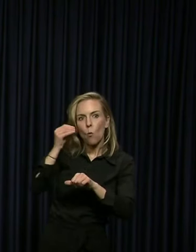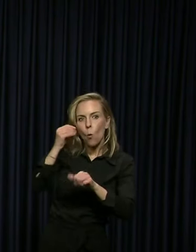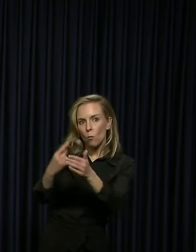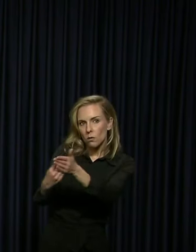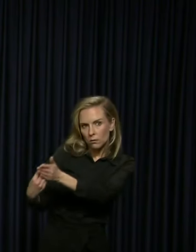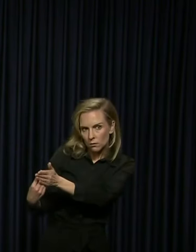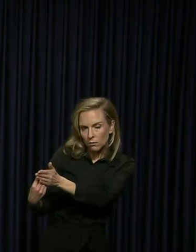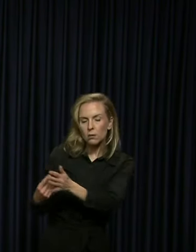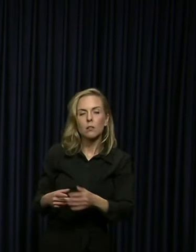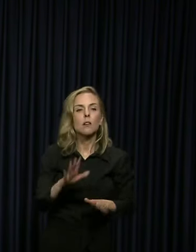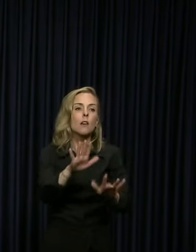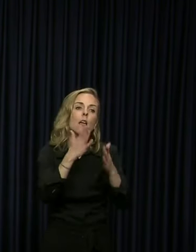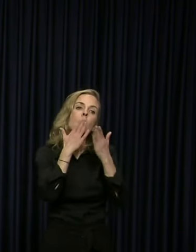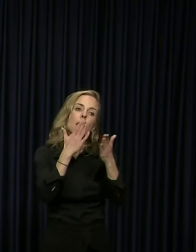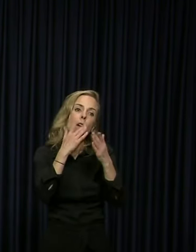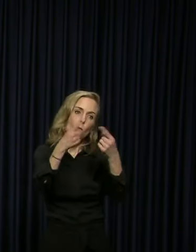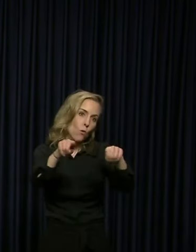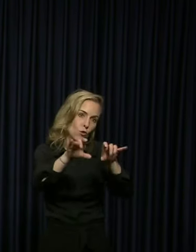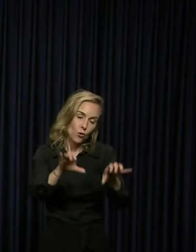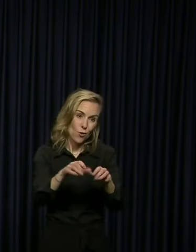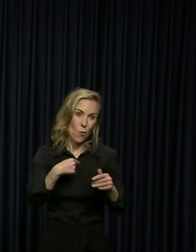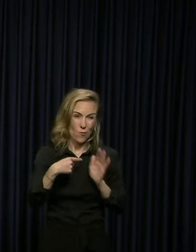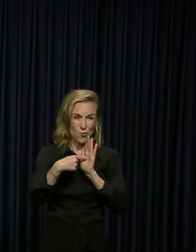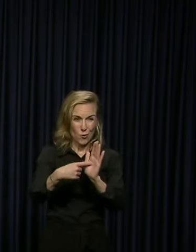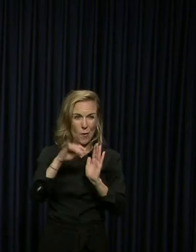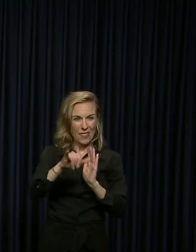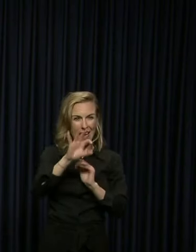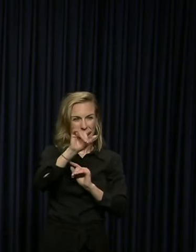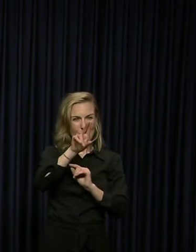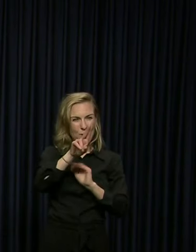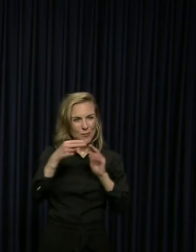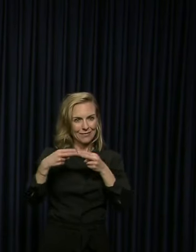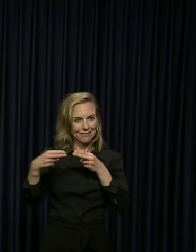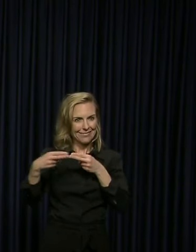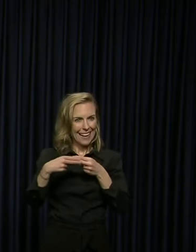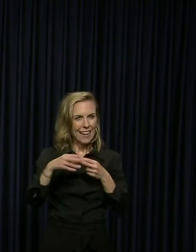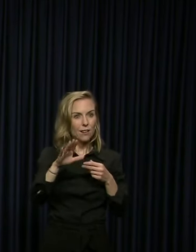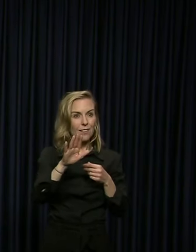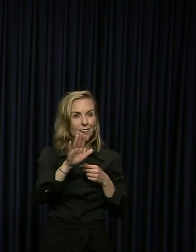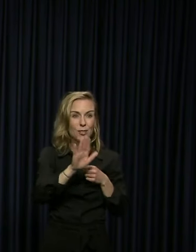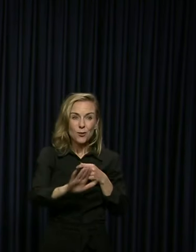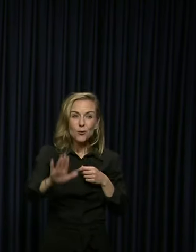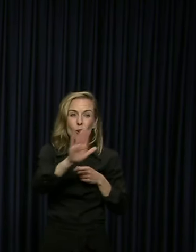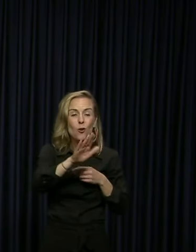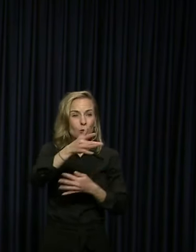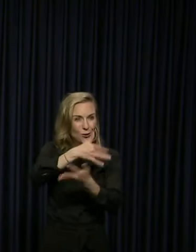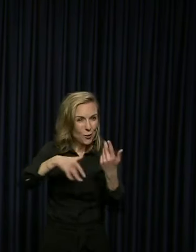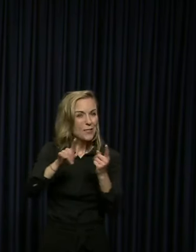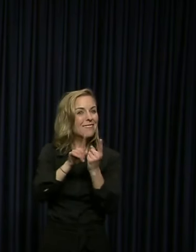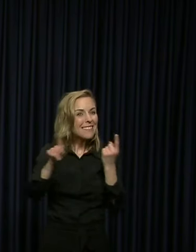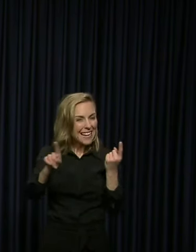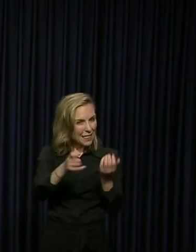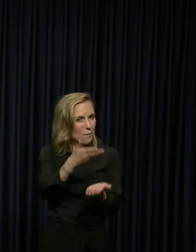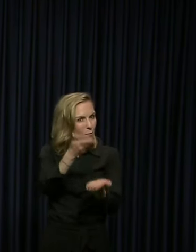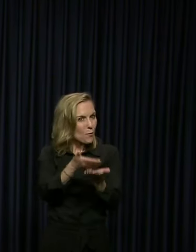DISAGREES WITH THE ACTIONS WE'VE TAKEN, I HOPE YOU LOOK AT THIS.